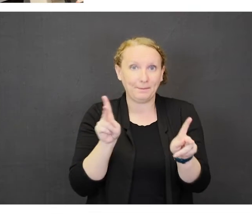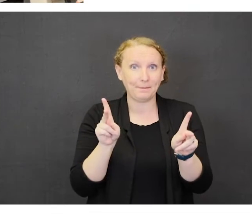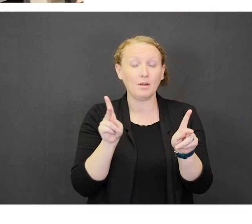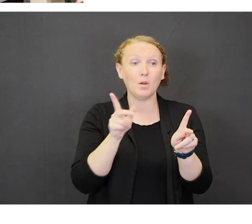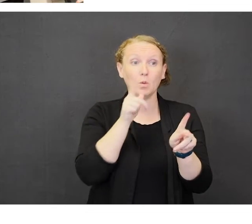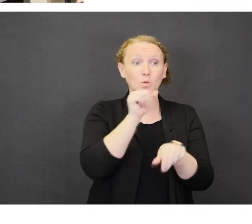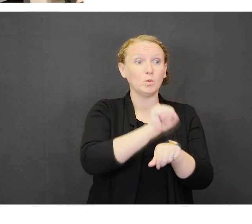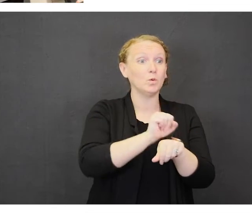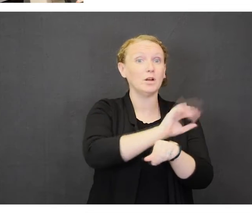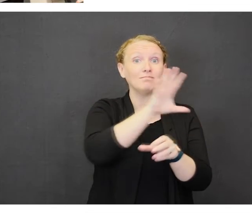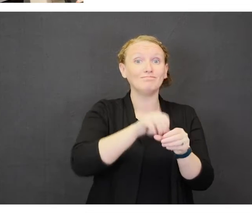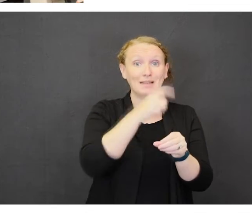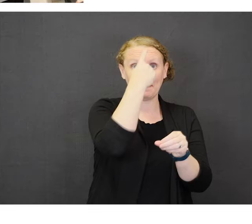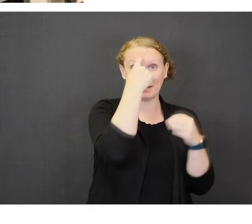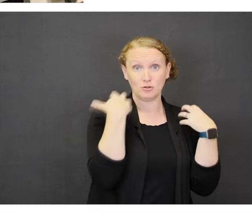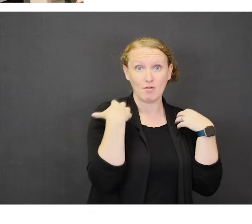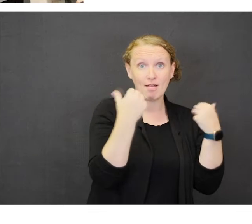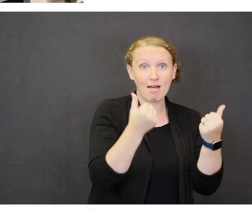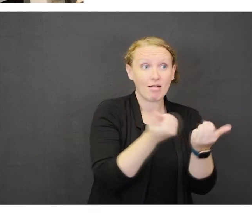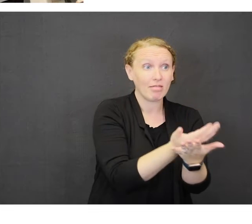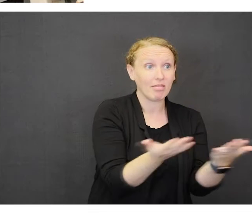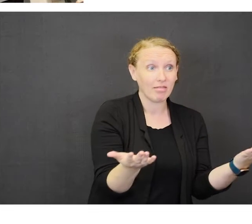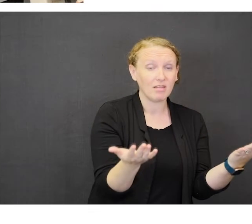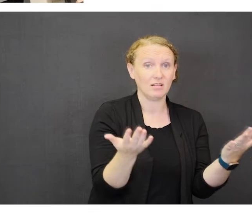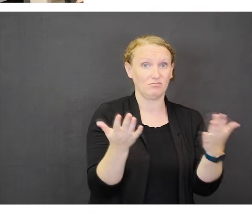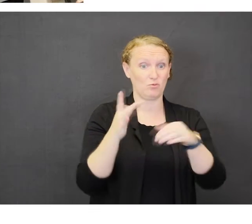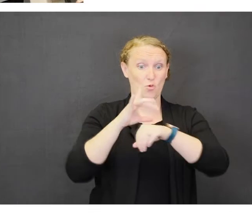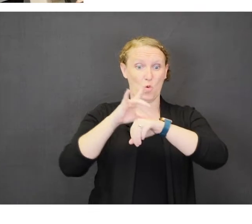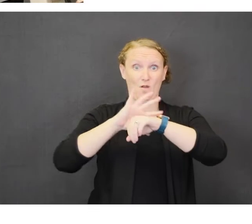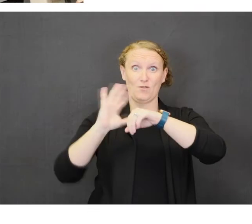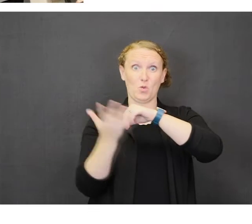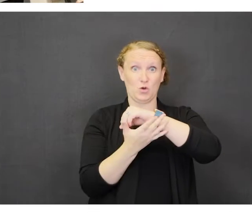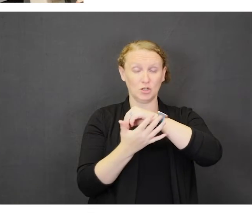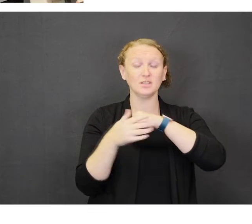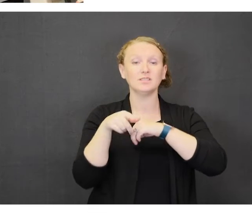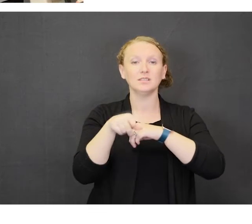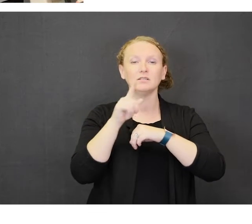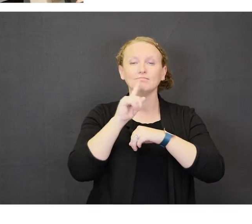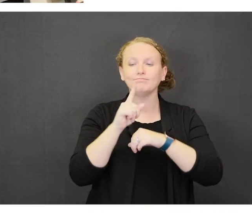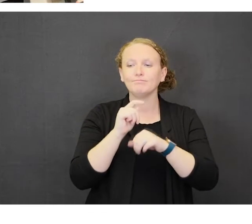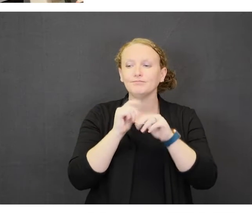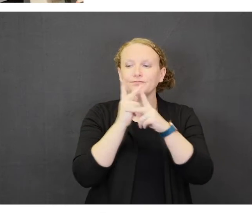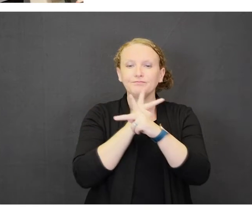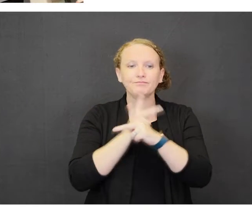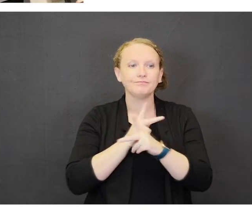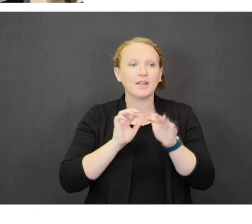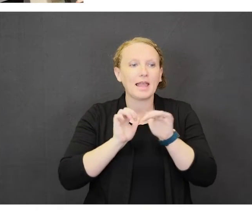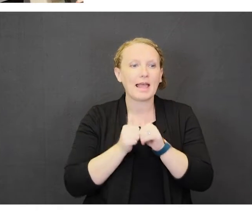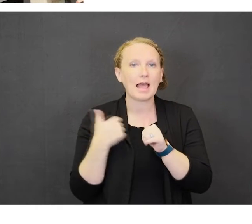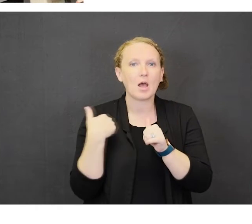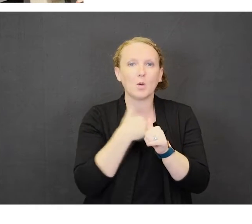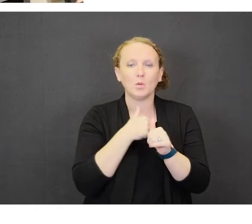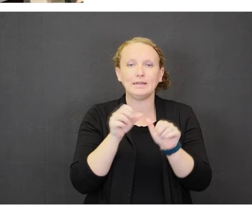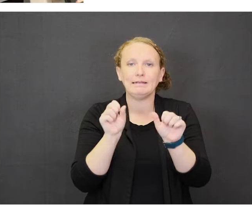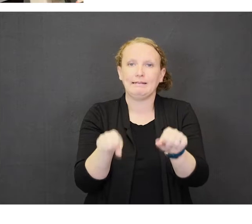organizations worldwide be able to maximize how to achieve high